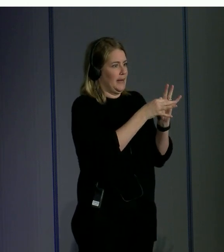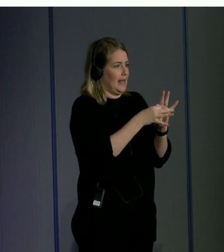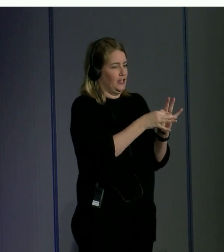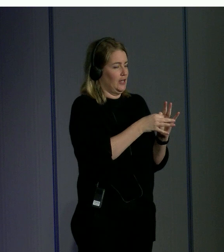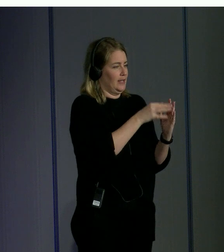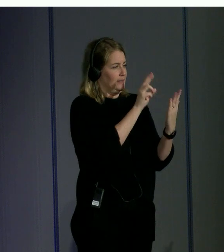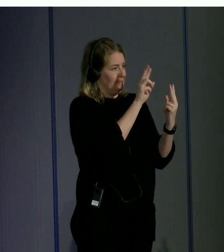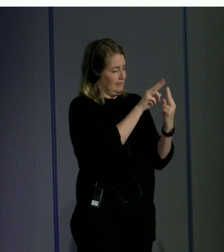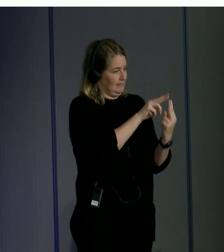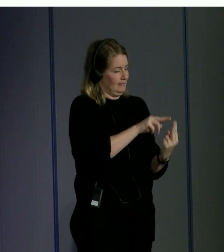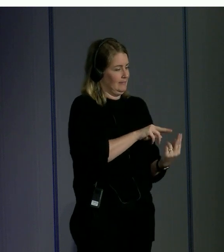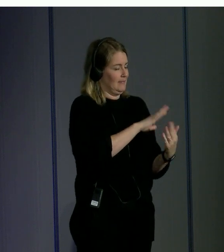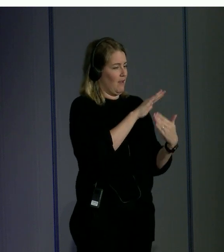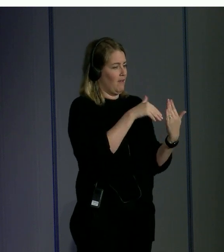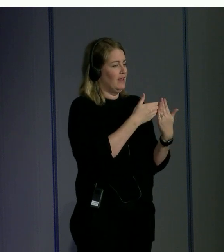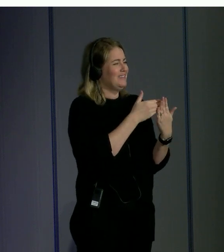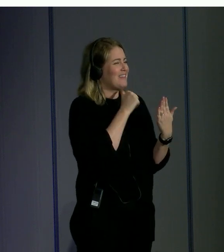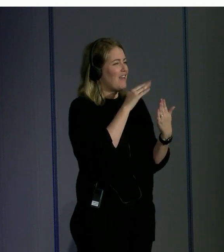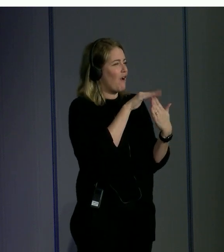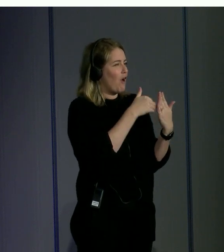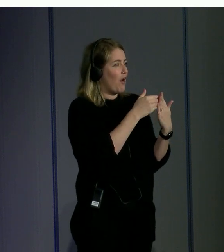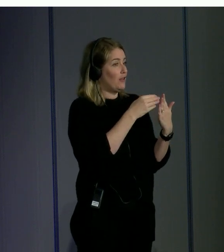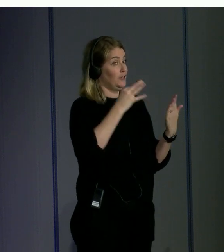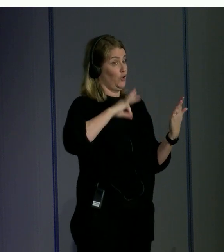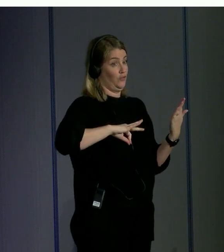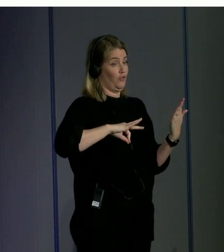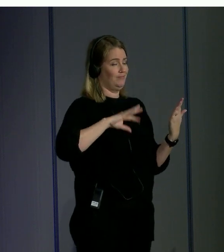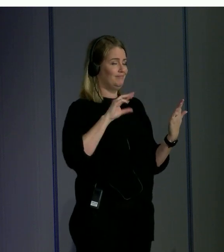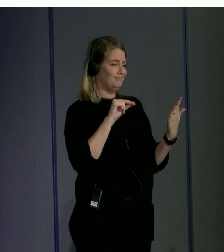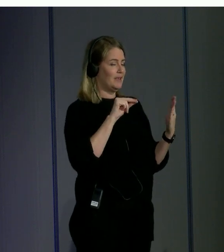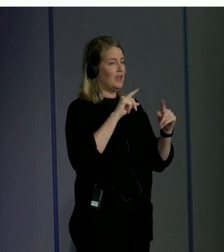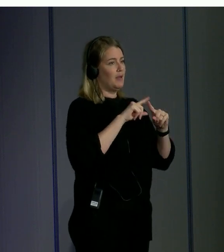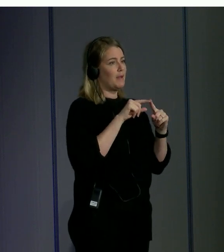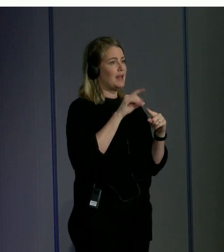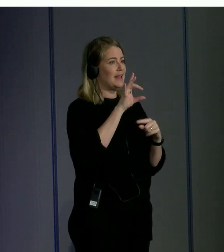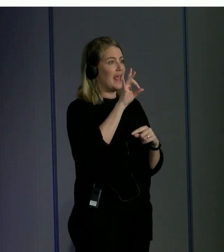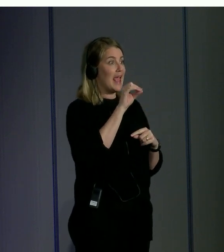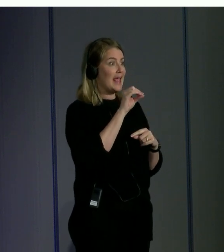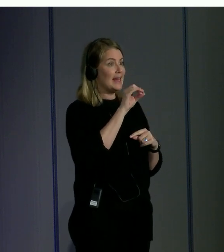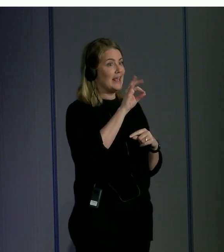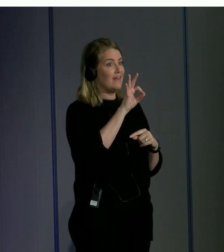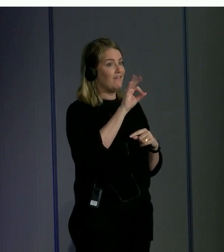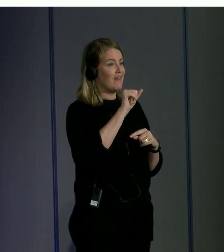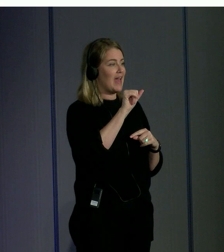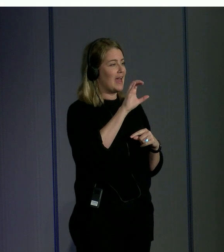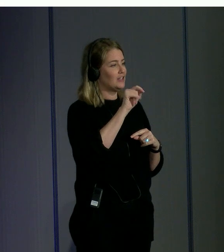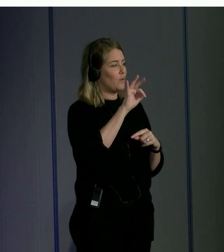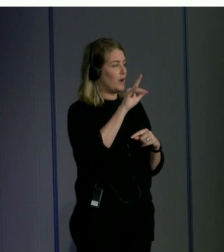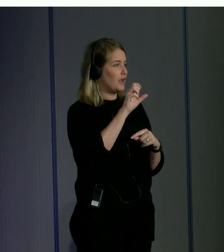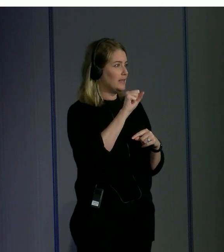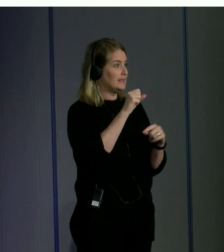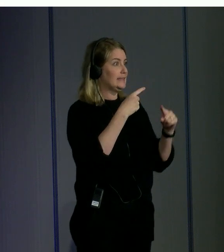And not all of these combinations are useful, but 80 factorial times infinity.